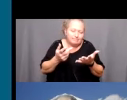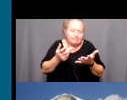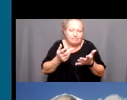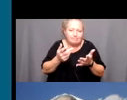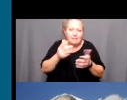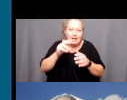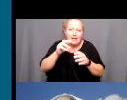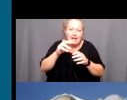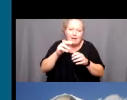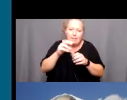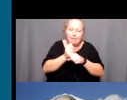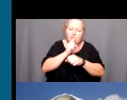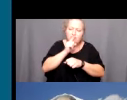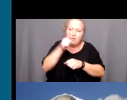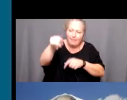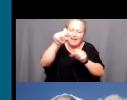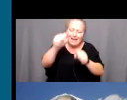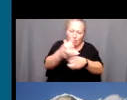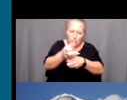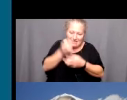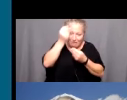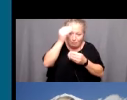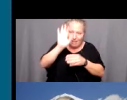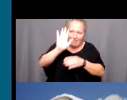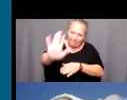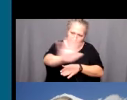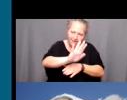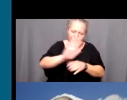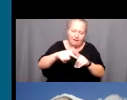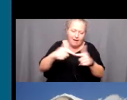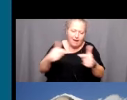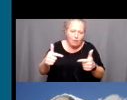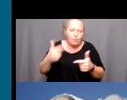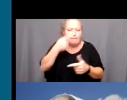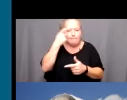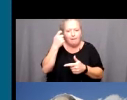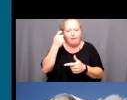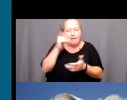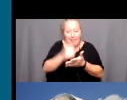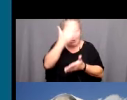languages because that is why we're working on this audio system so that